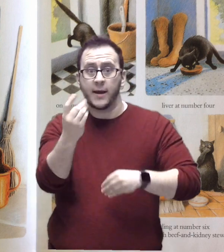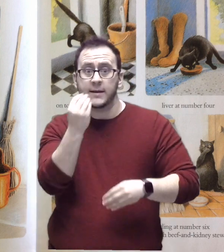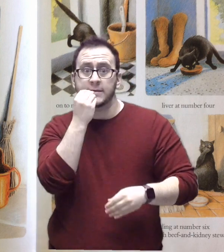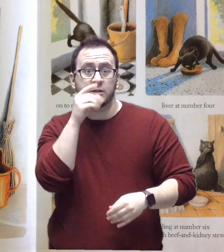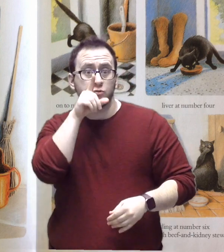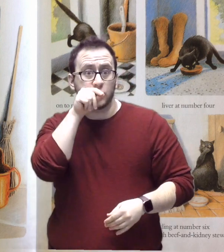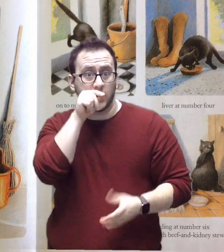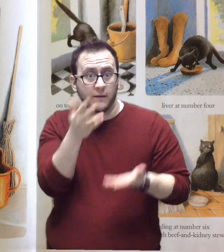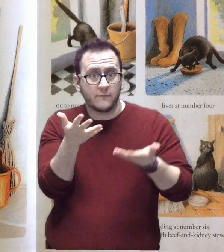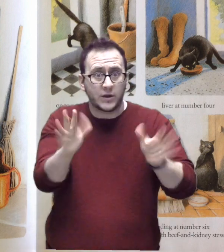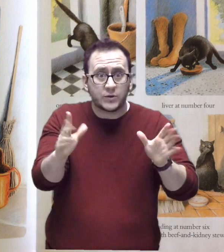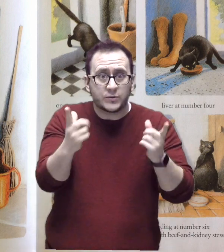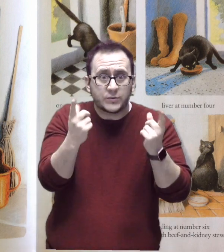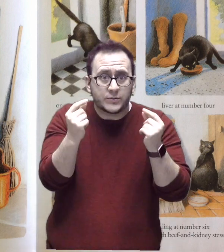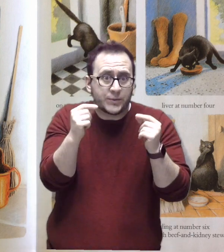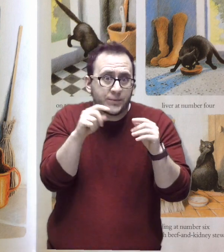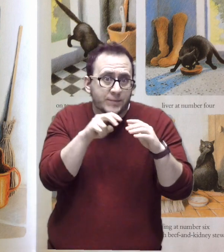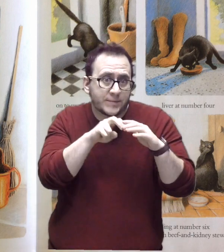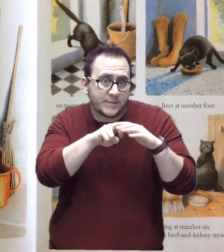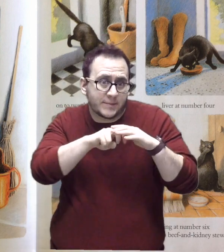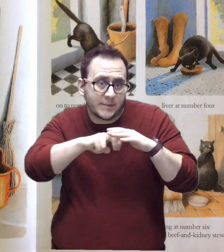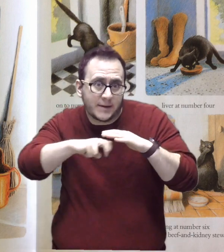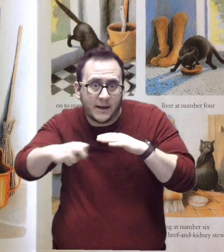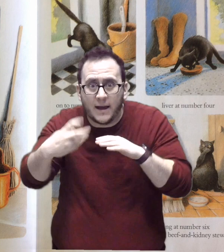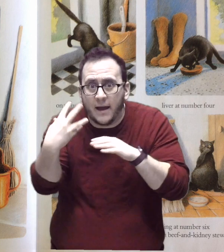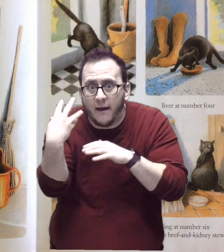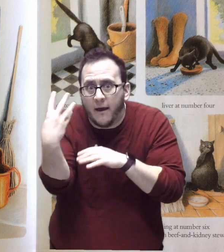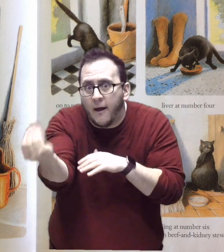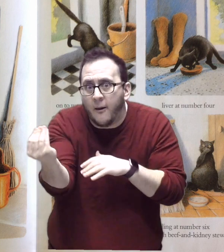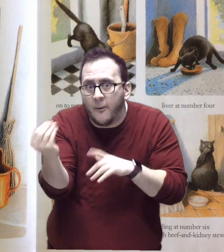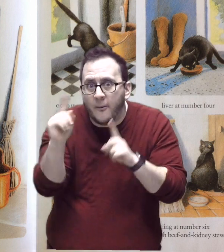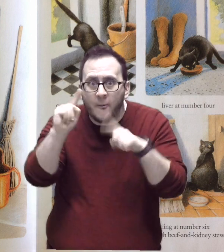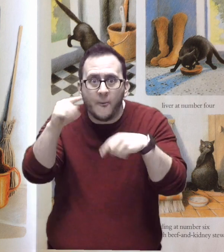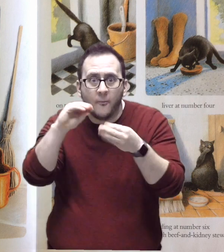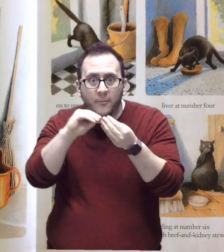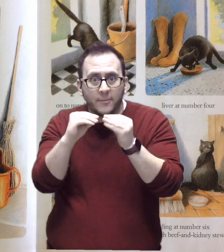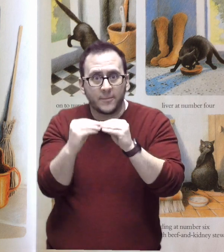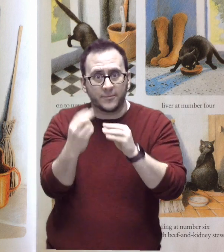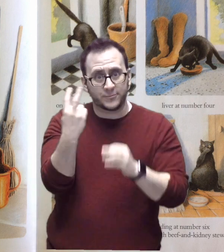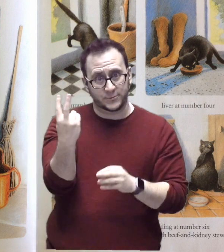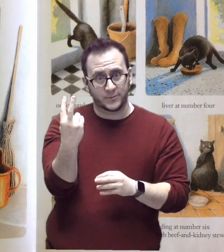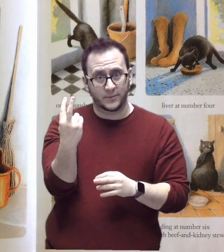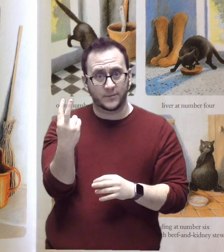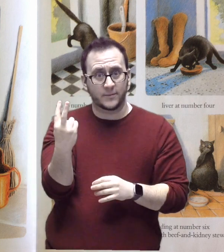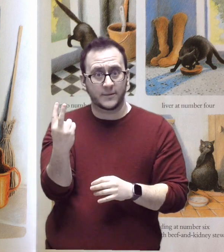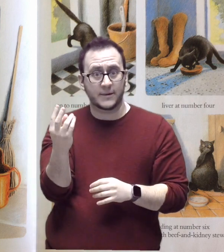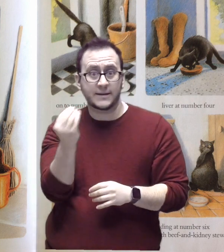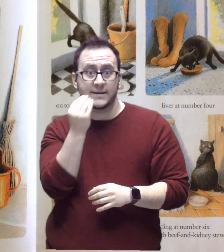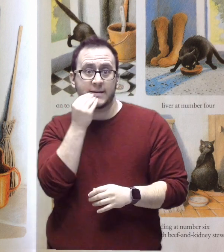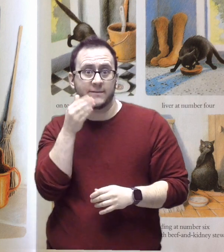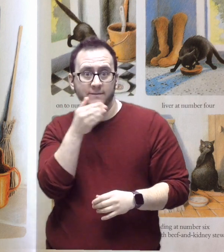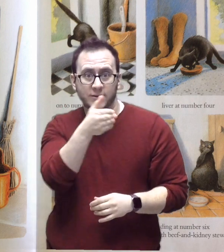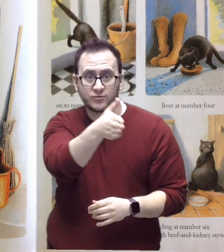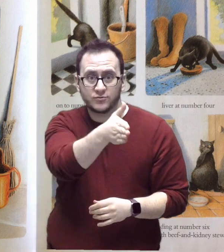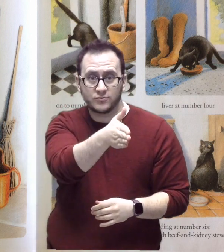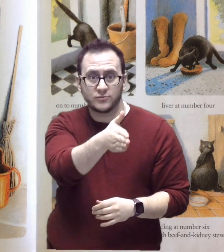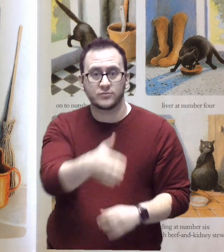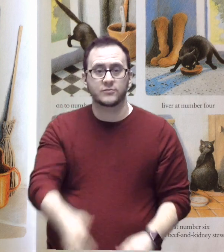two for fish…on to number three for lamb, liver at number four, fish again at number